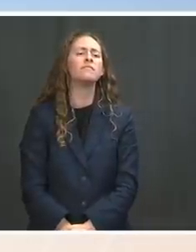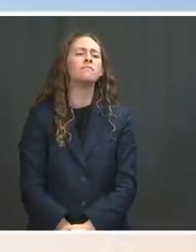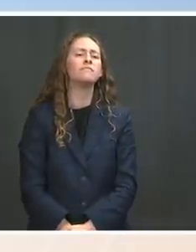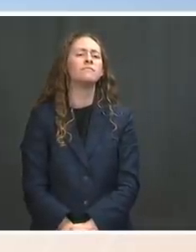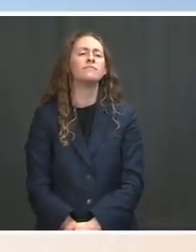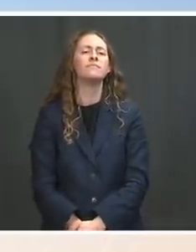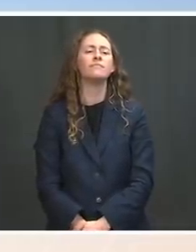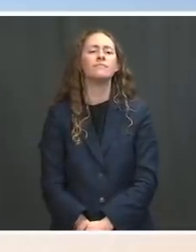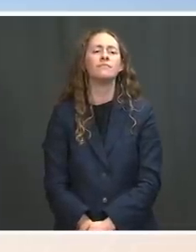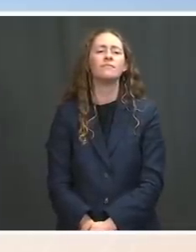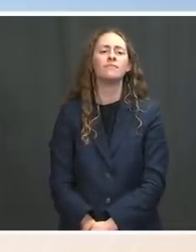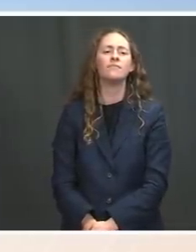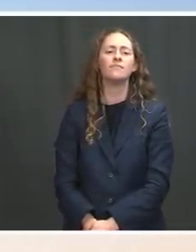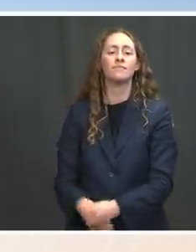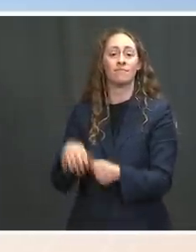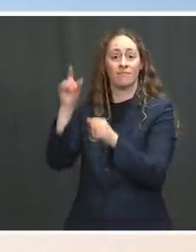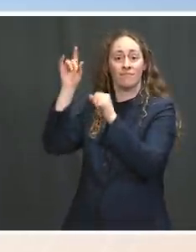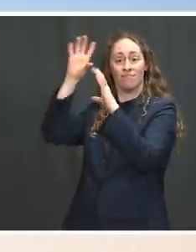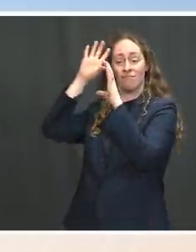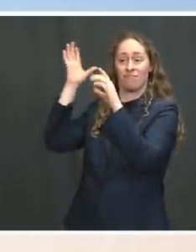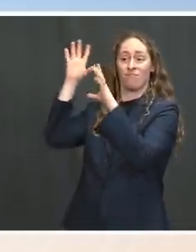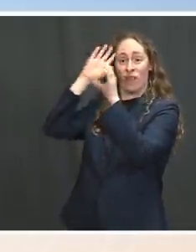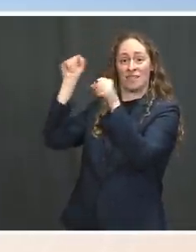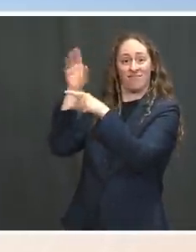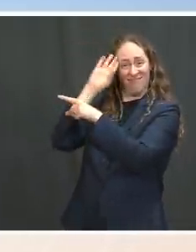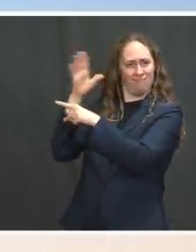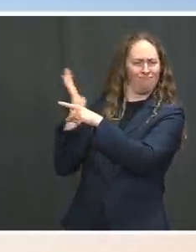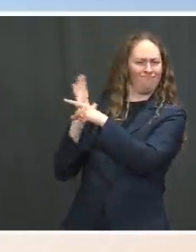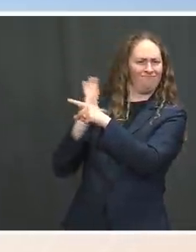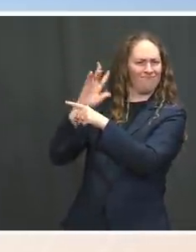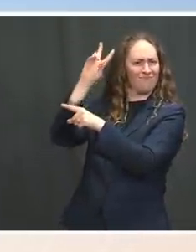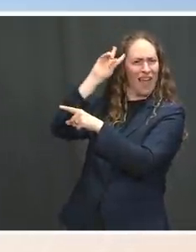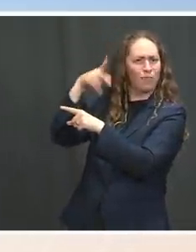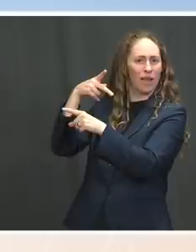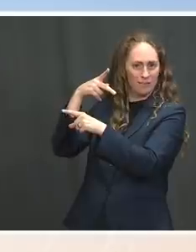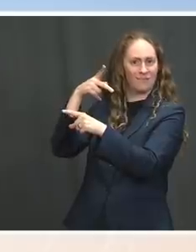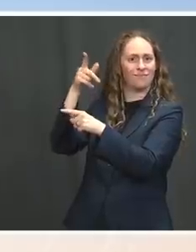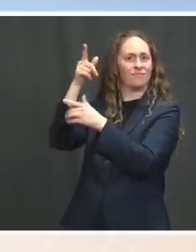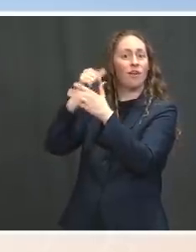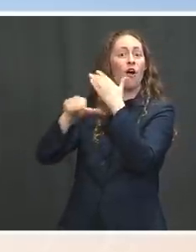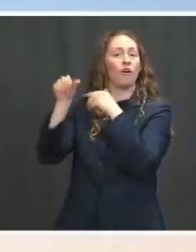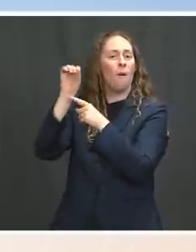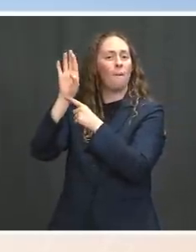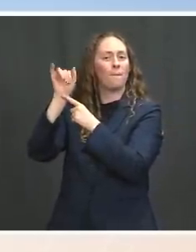he was not an outside actor. Right? And he worked in close partnership with then-President Obama